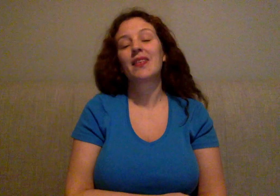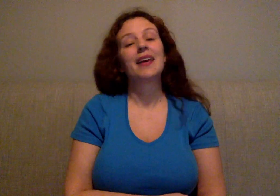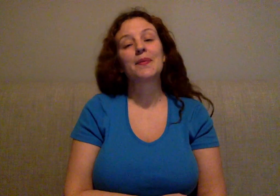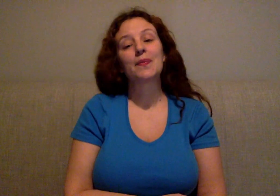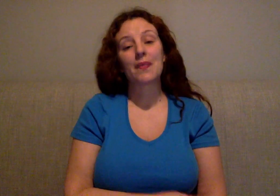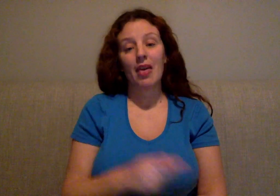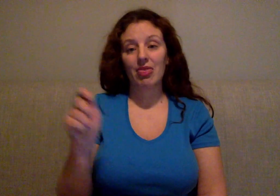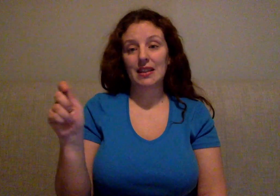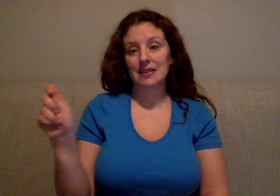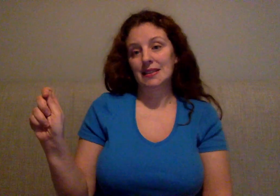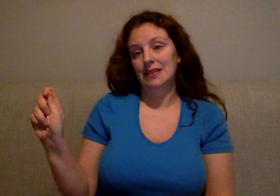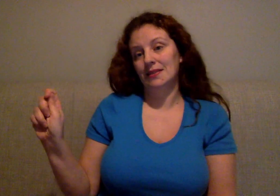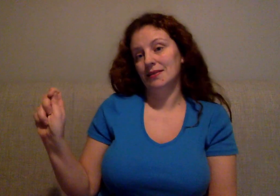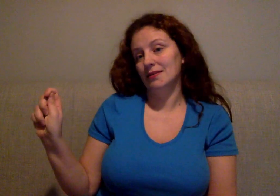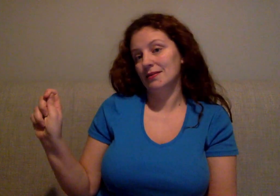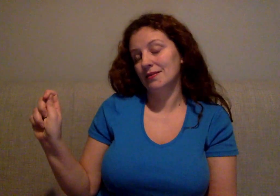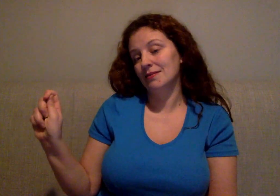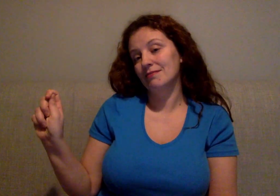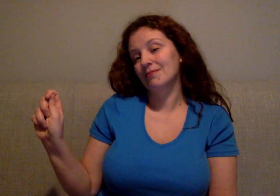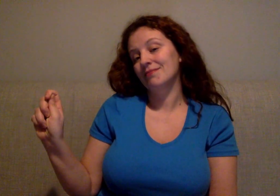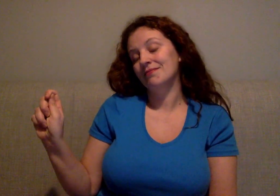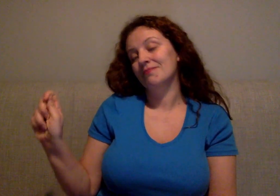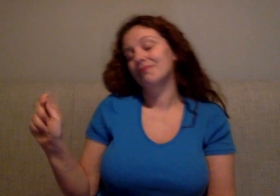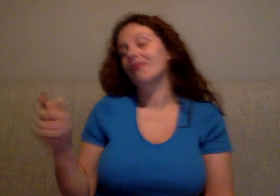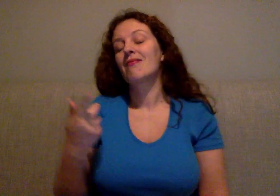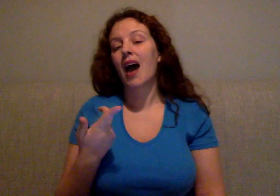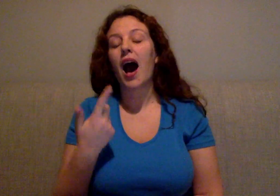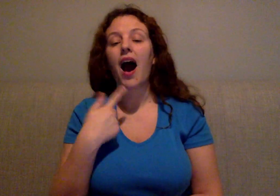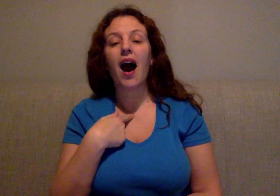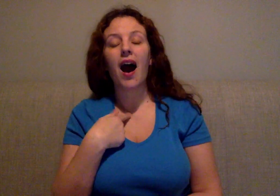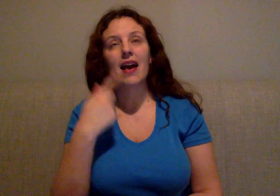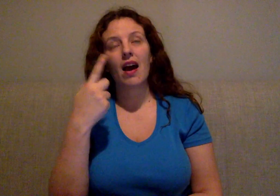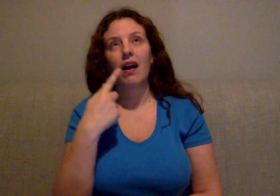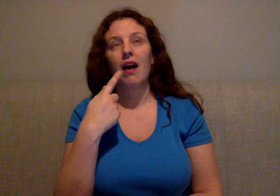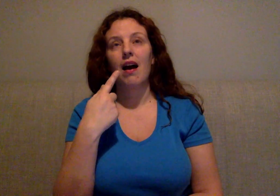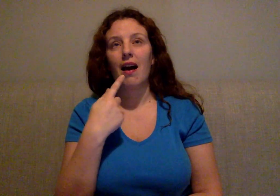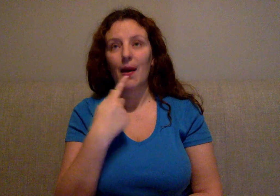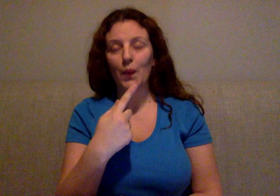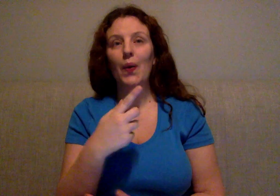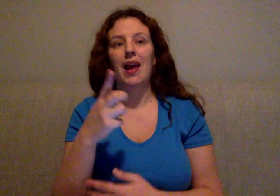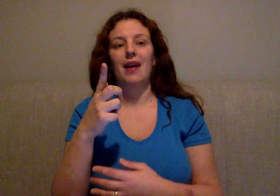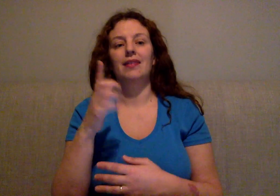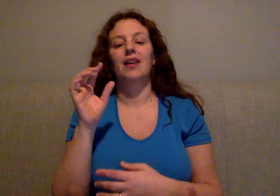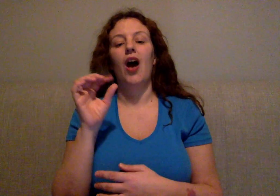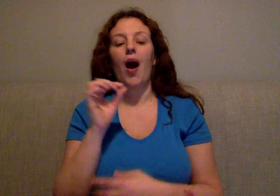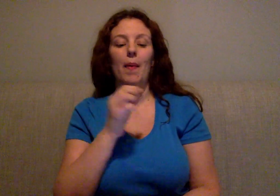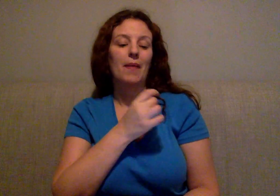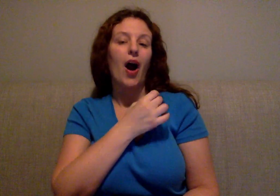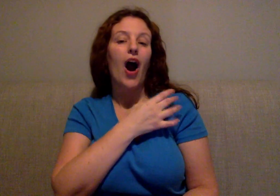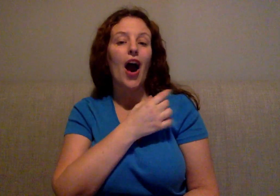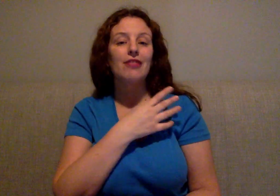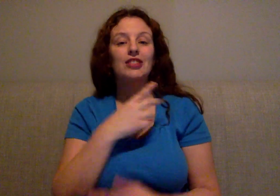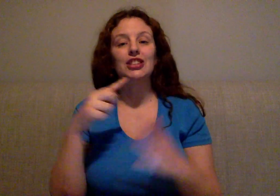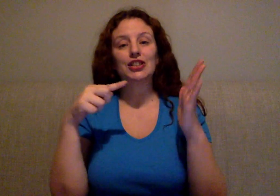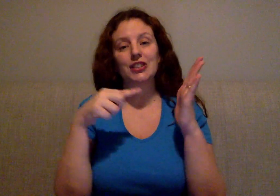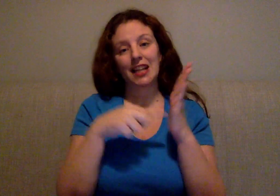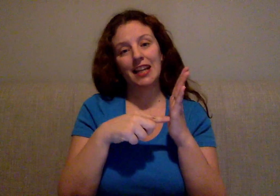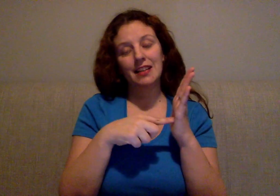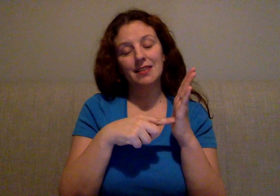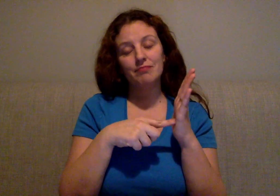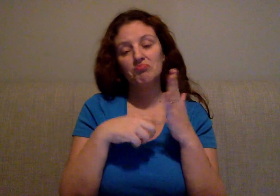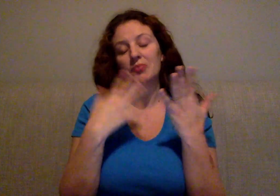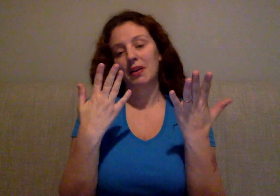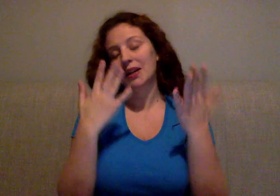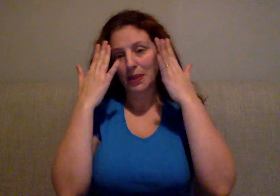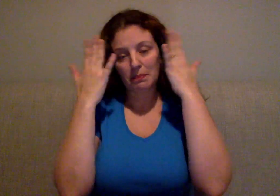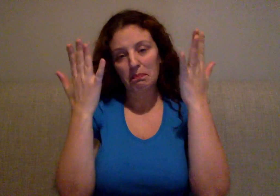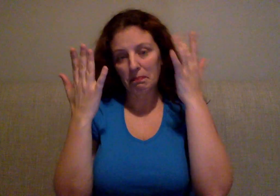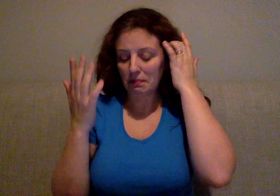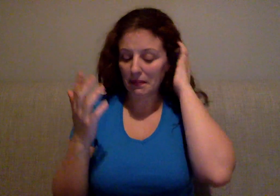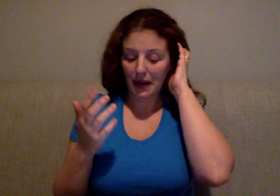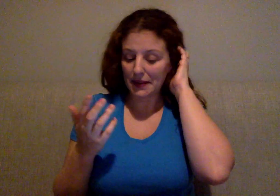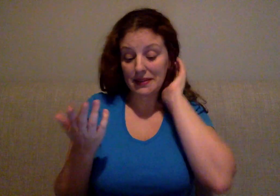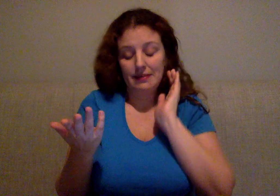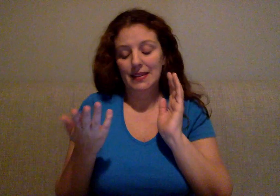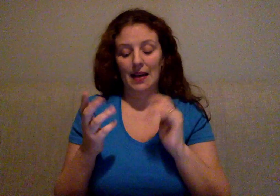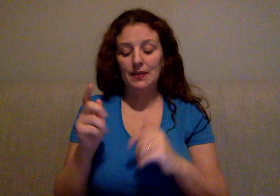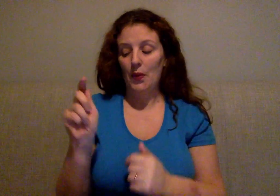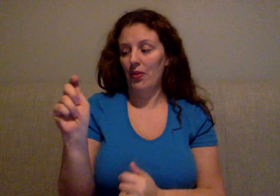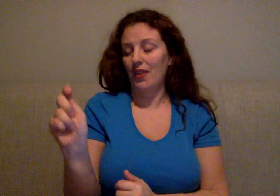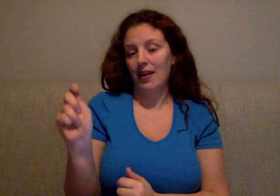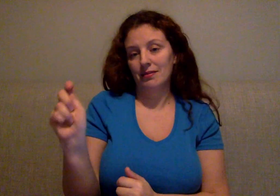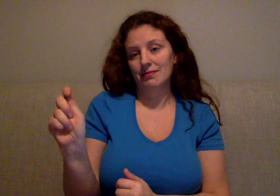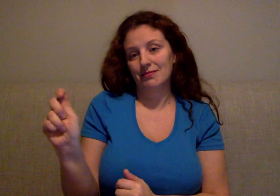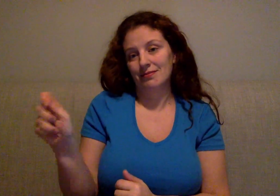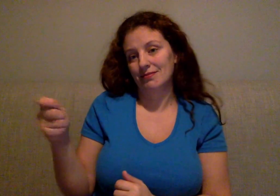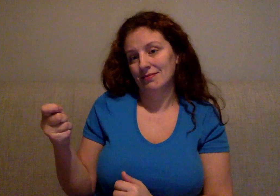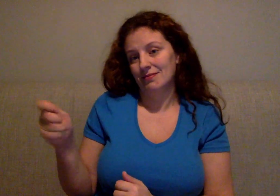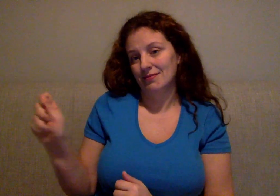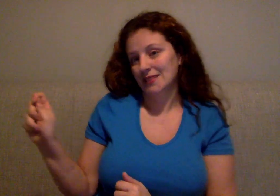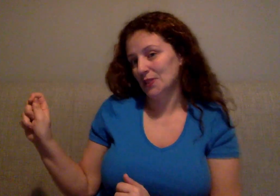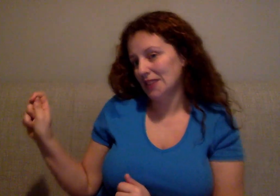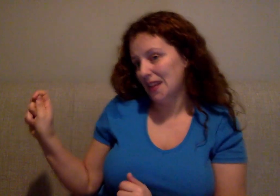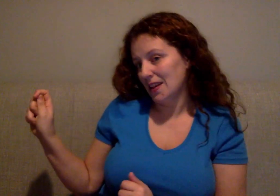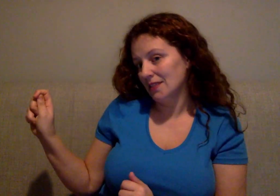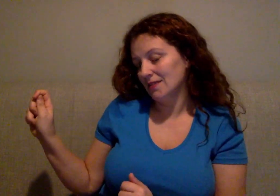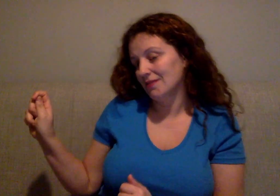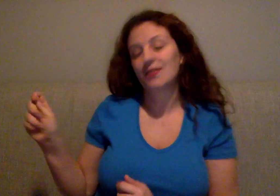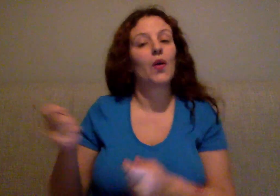This handshape. I call it an Irish T-hand. So it's like that.